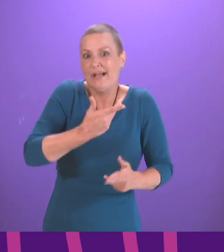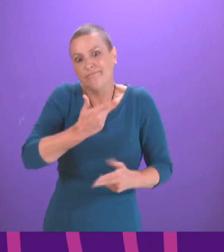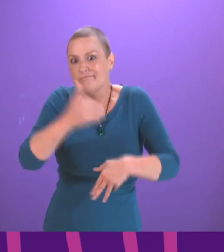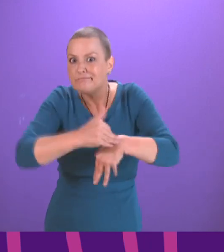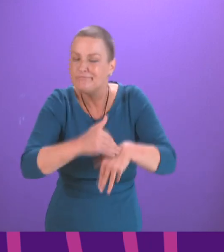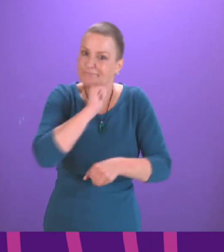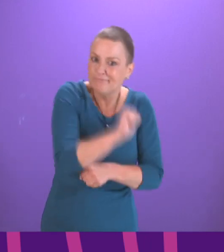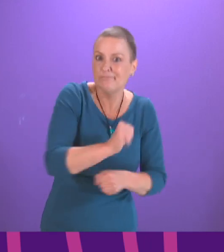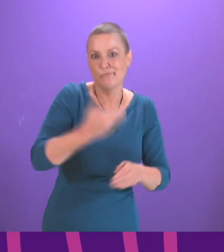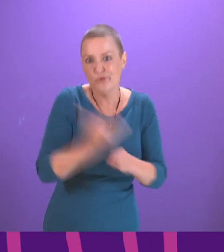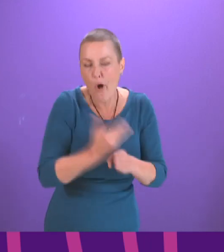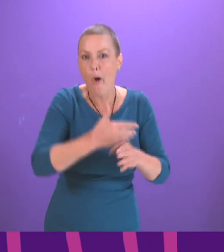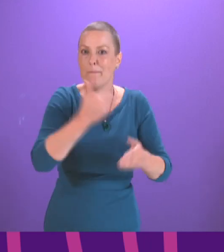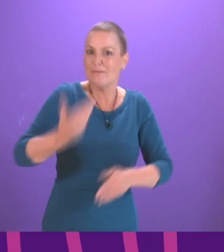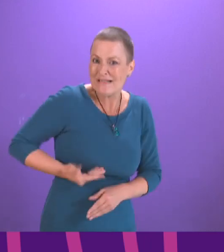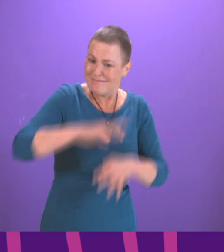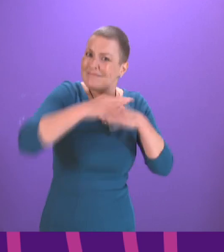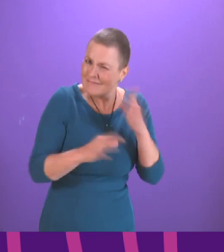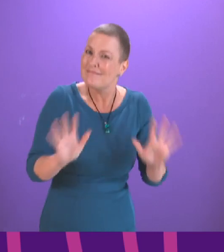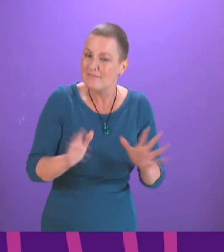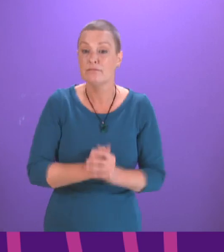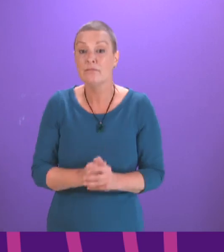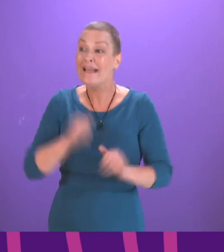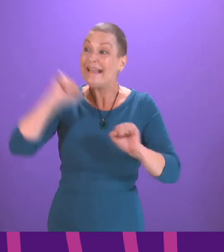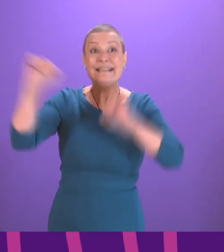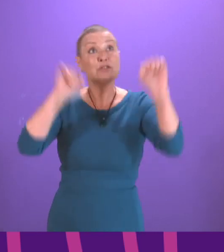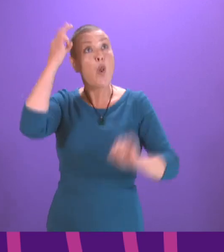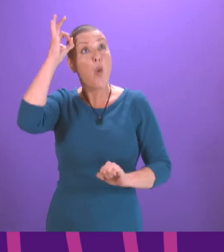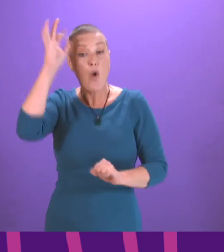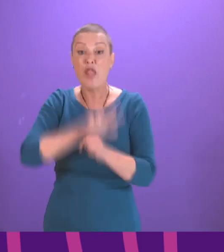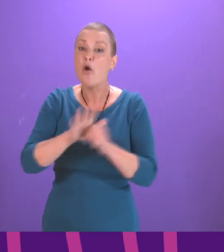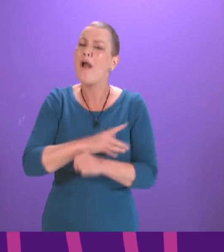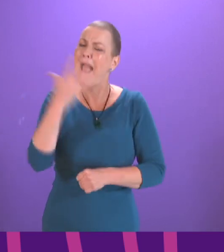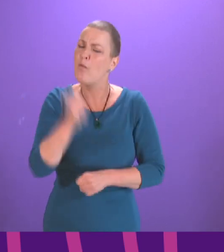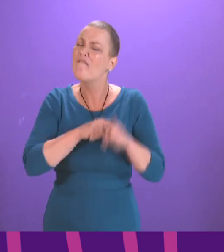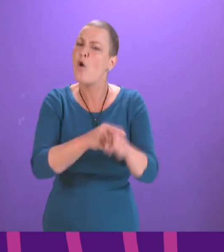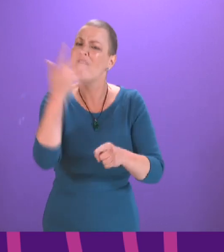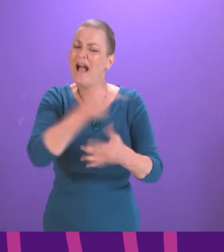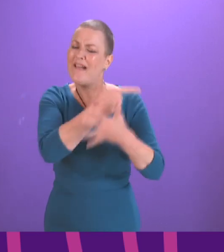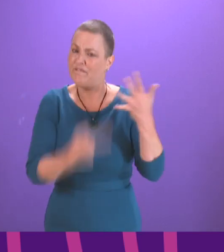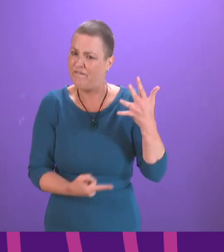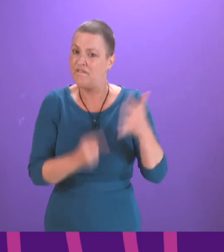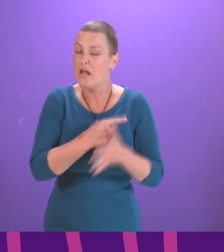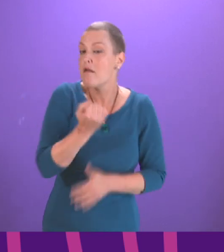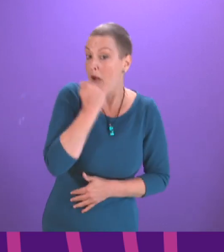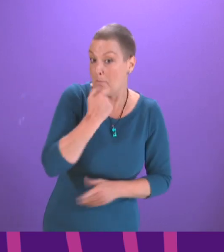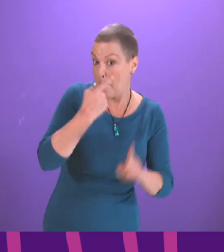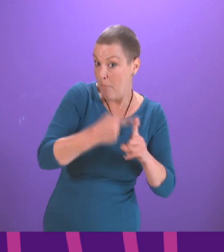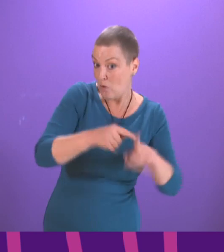The assessment of what level of protection is right for each local authority is broadly based on five key factors. Those are: the number of positive cases per hundred thousand